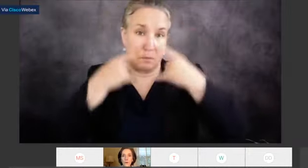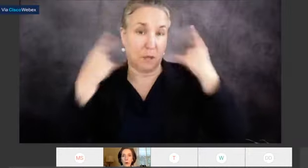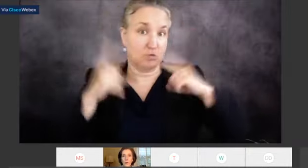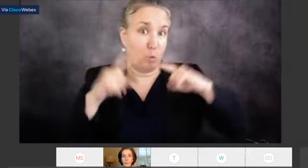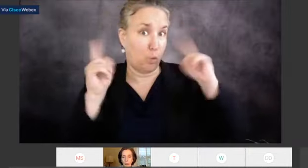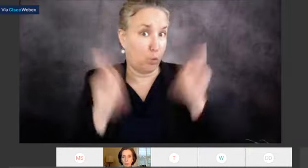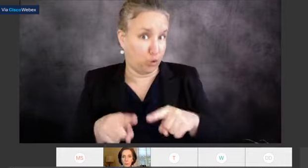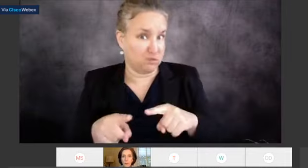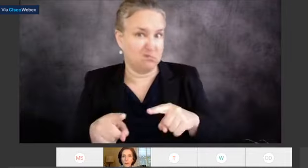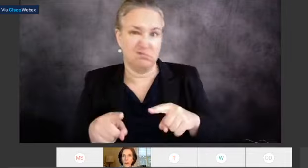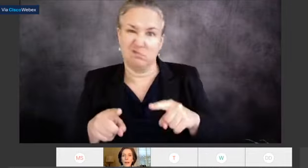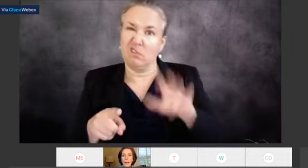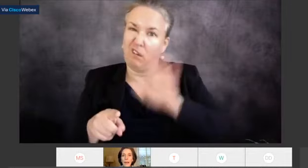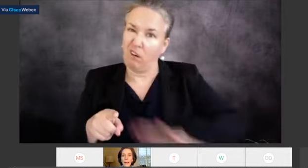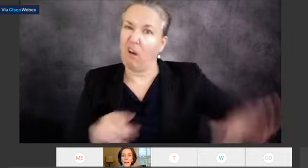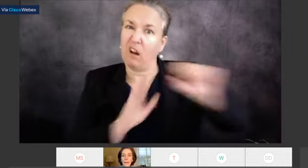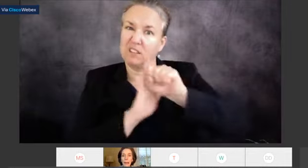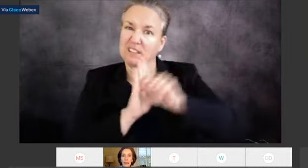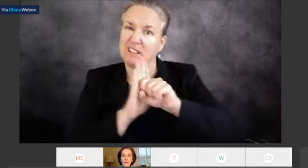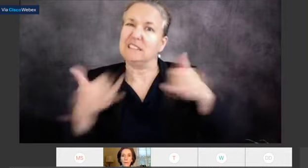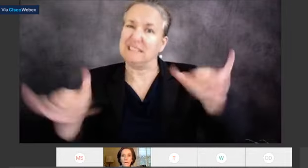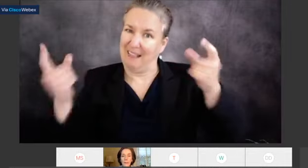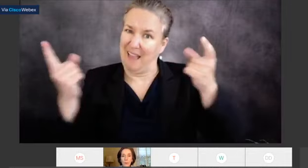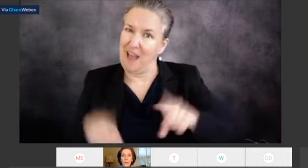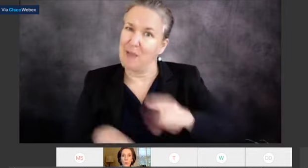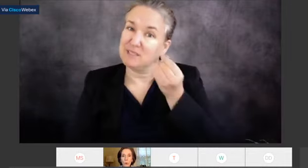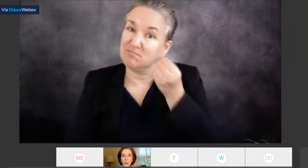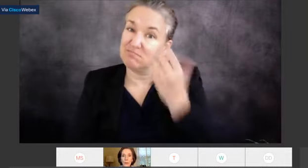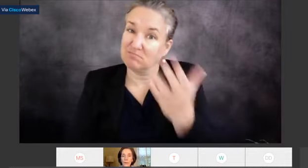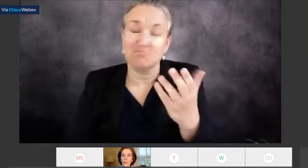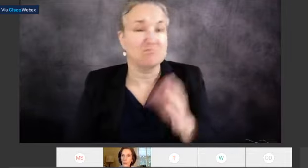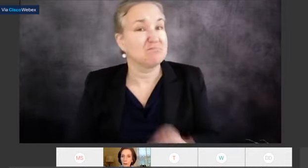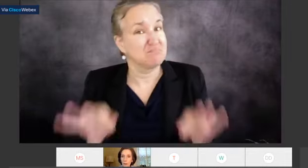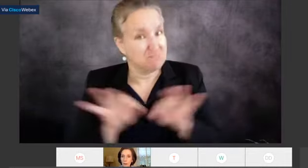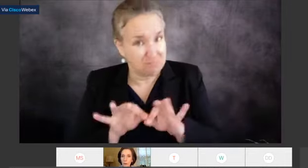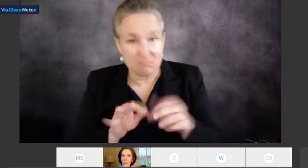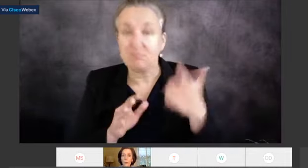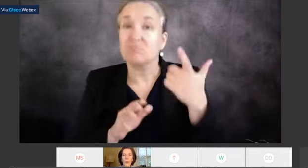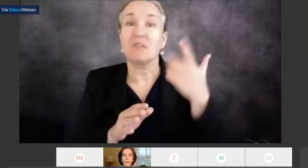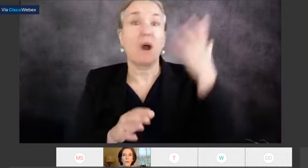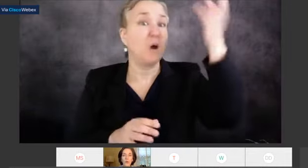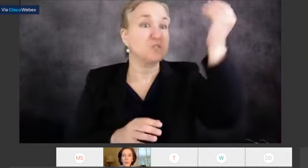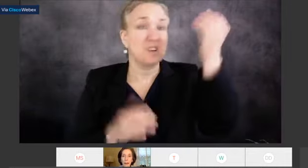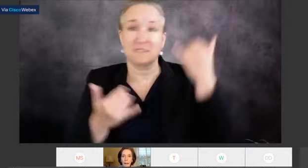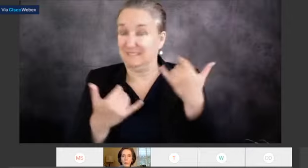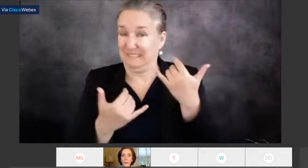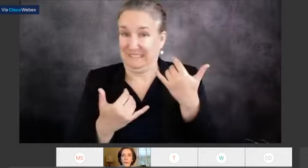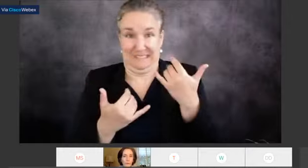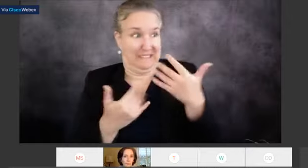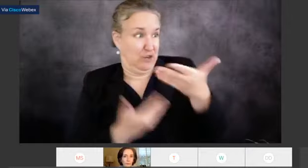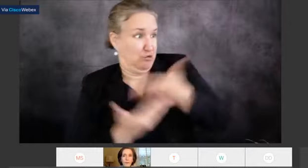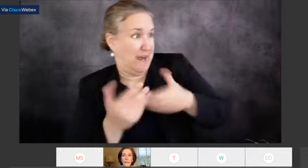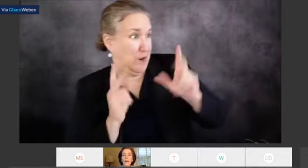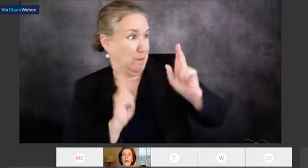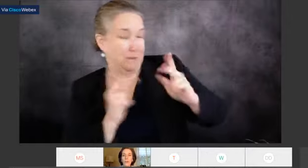across the commonwealth and masks need to be worn even if you're outdoors when you are around within six feet of